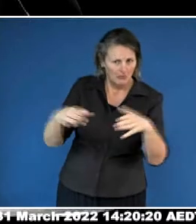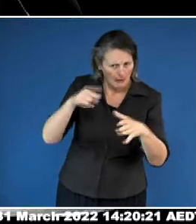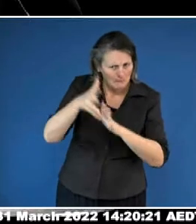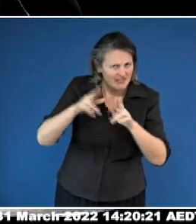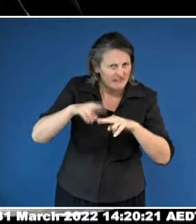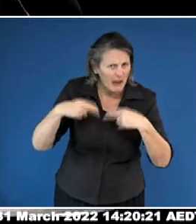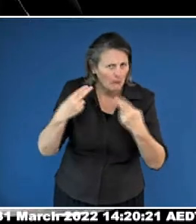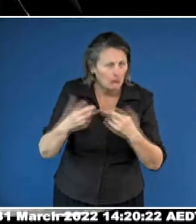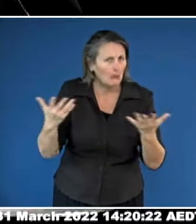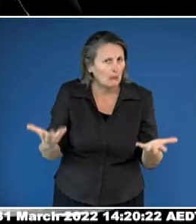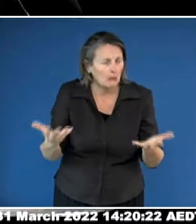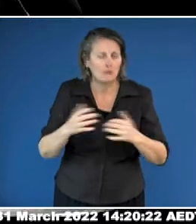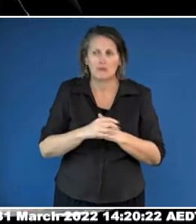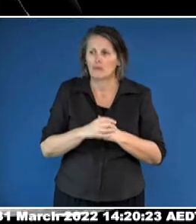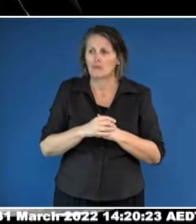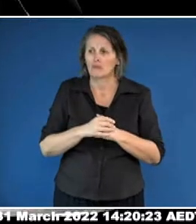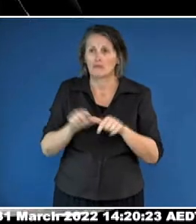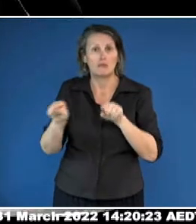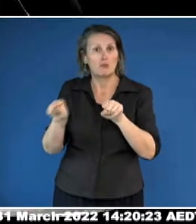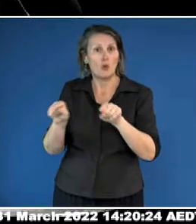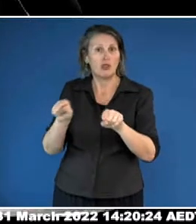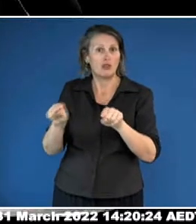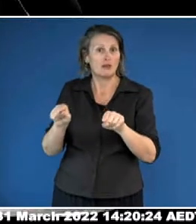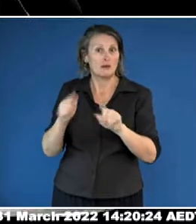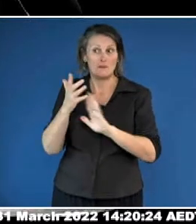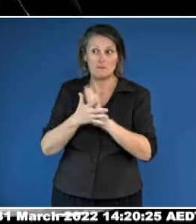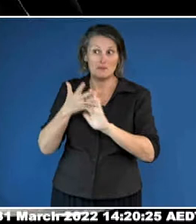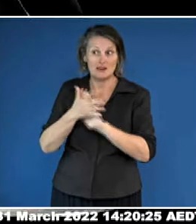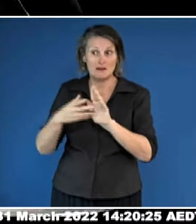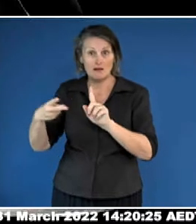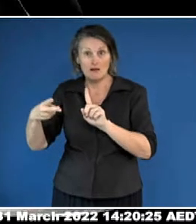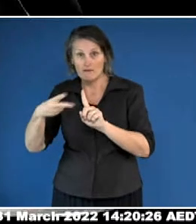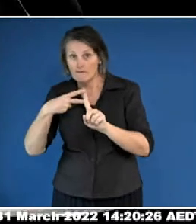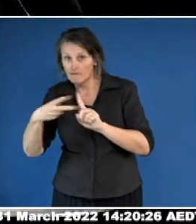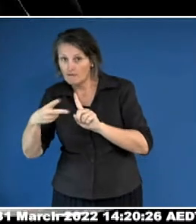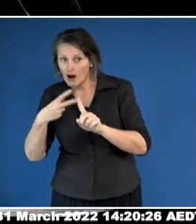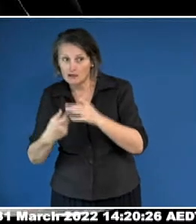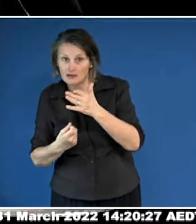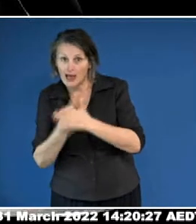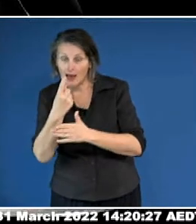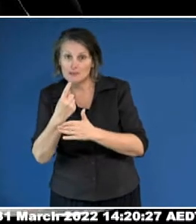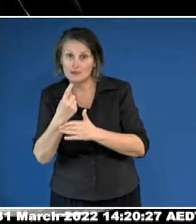Is domestic and family violence understood to mean violence between, essentially, spousal and/or intimate partners?